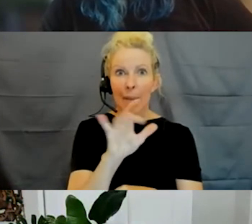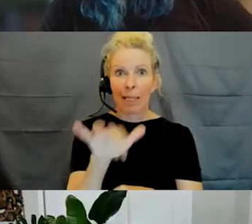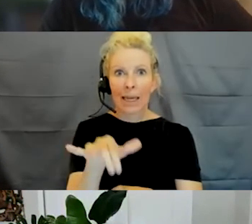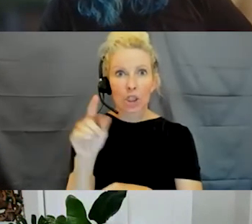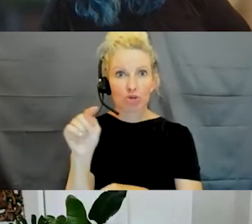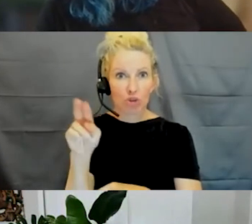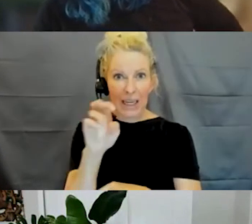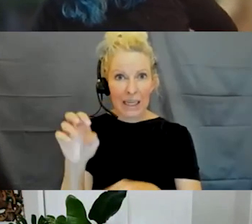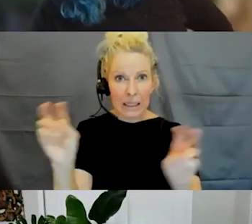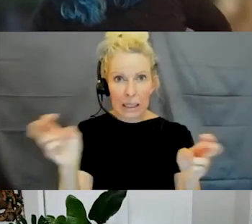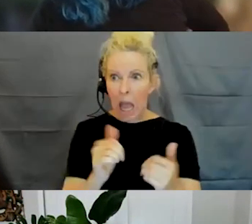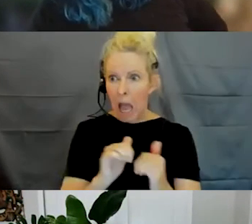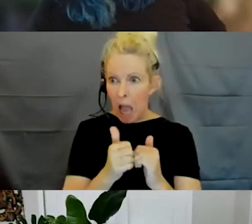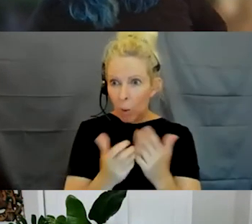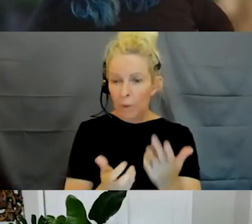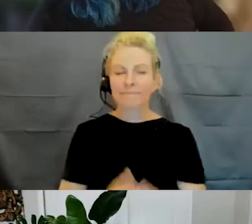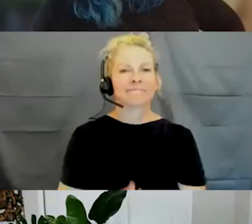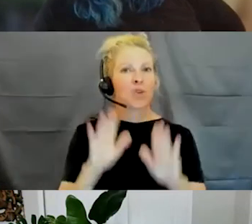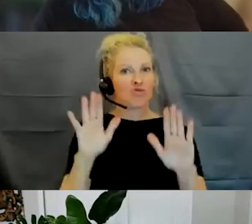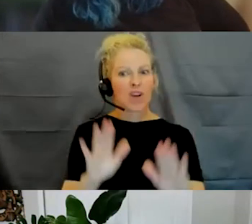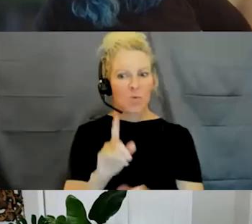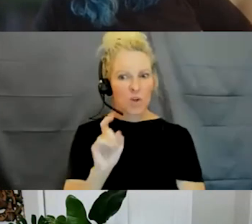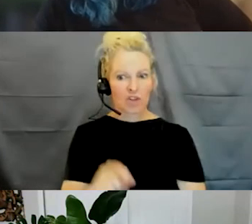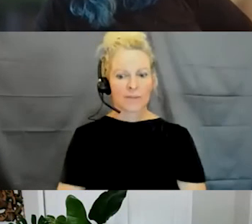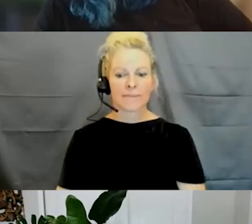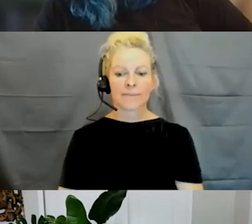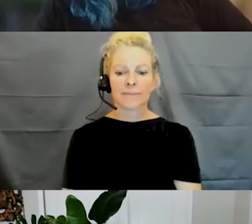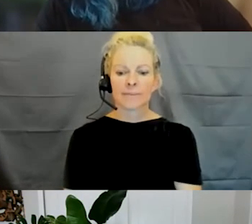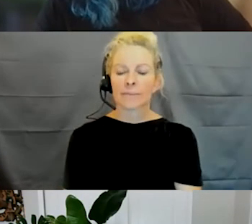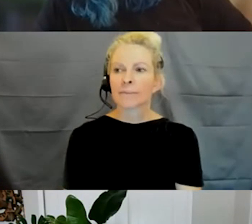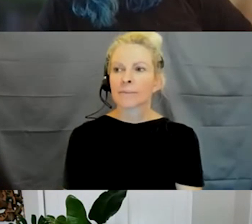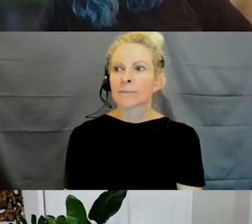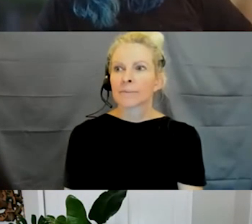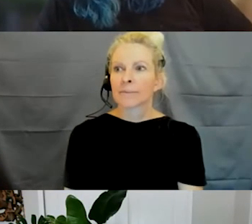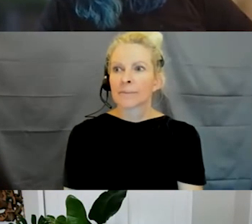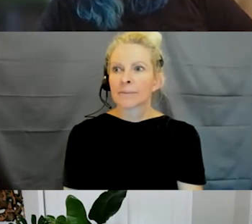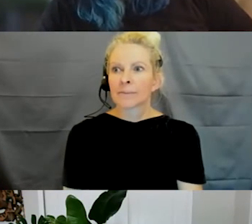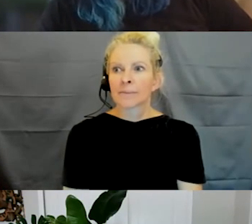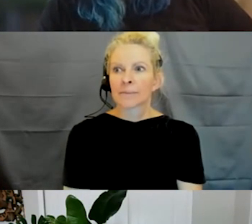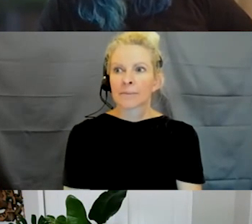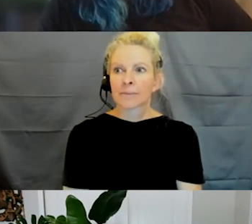Christina: Great question. I am not going to switch screens into a live demo because that is